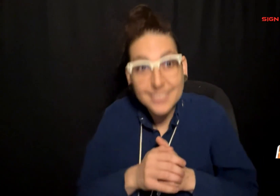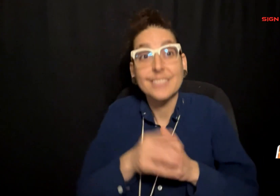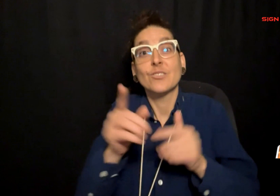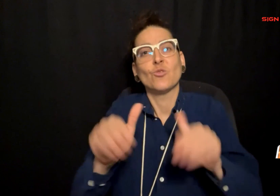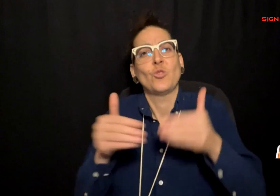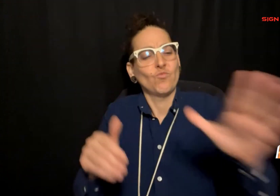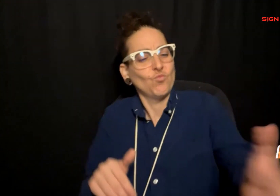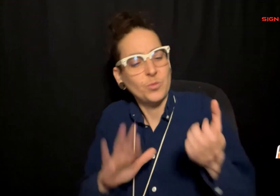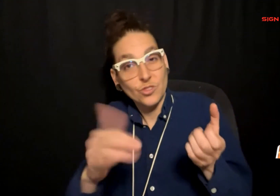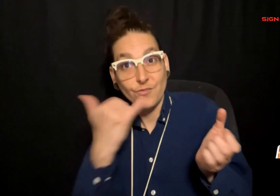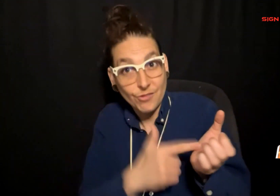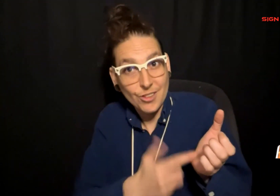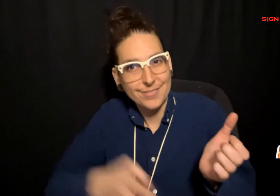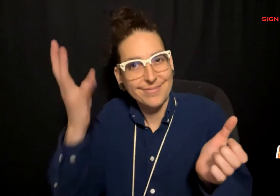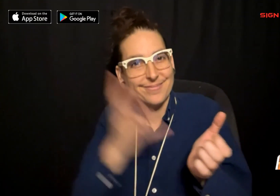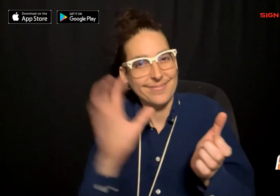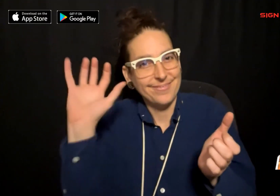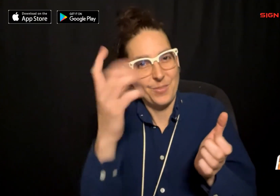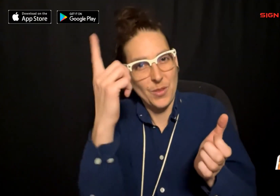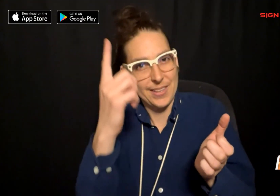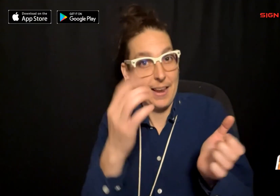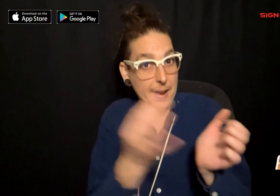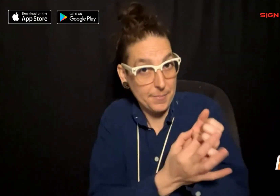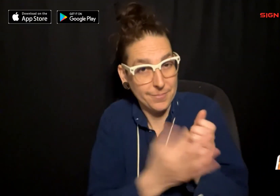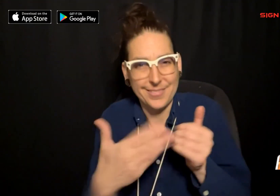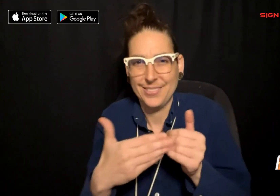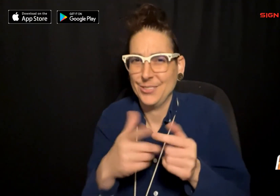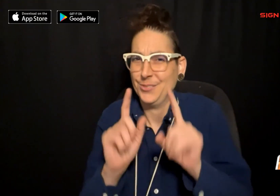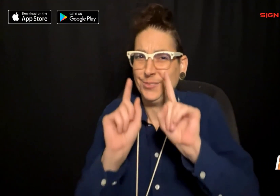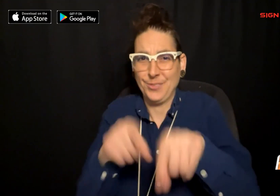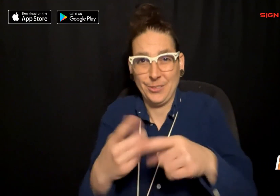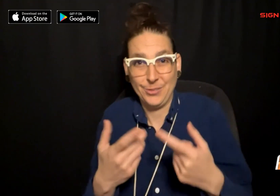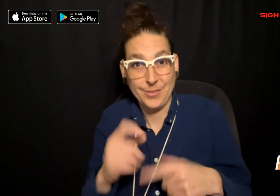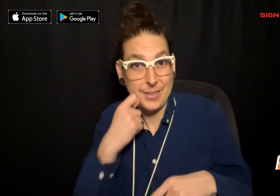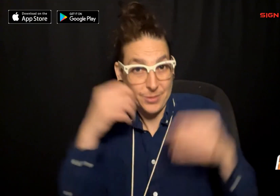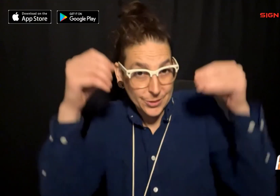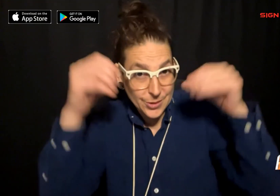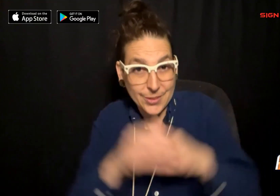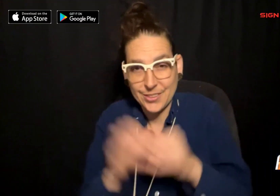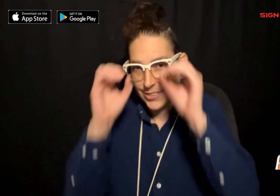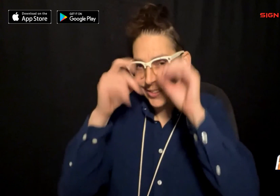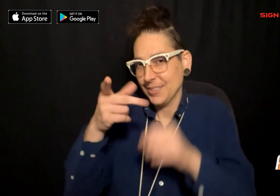download the Sign1News app by heading to the app store or Google play store on your smart